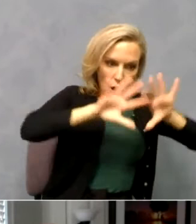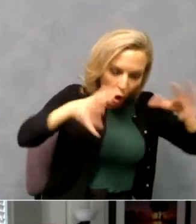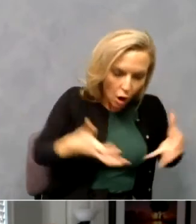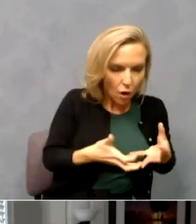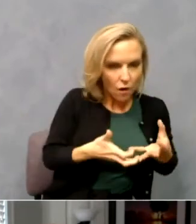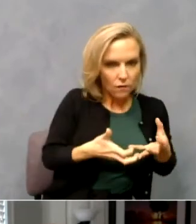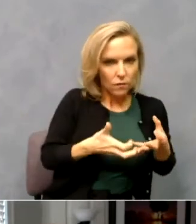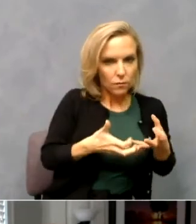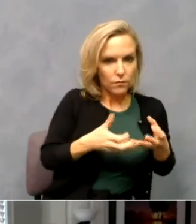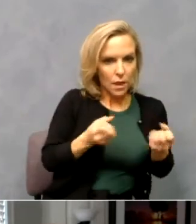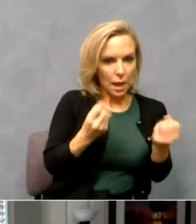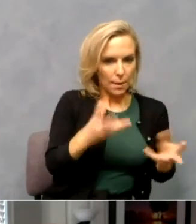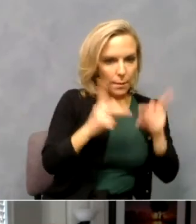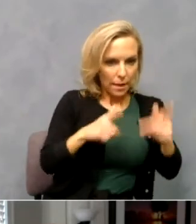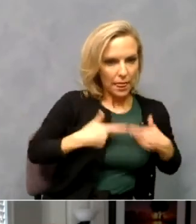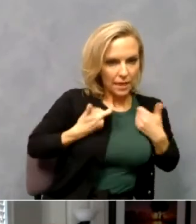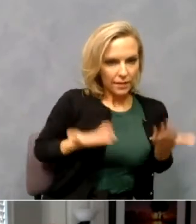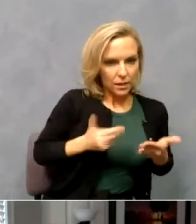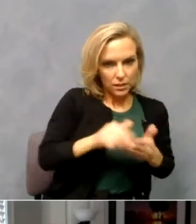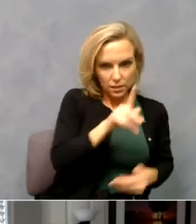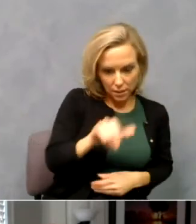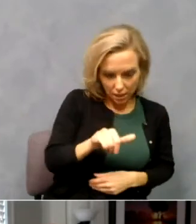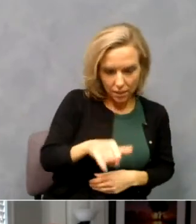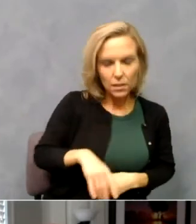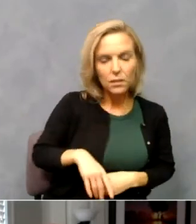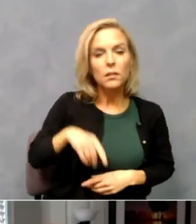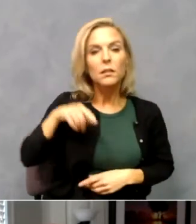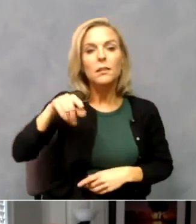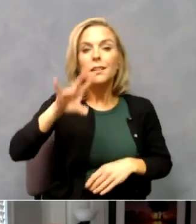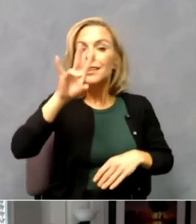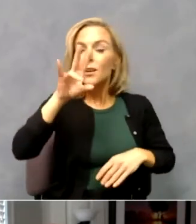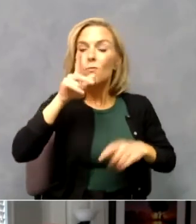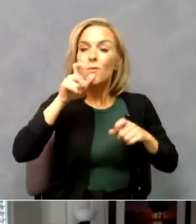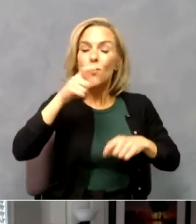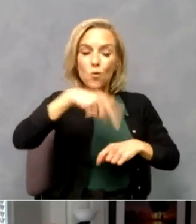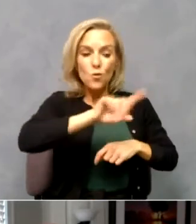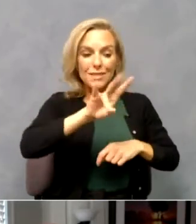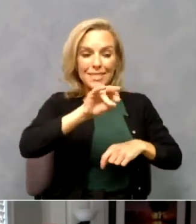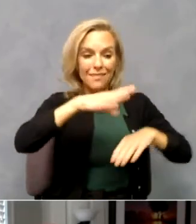are 70 and older when they get co vid, they have a 3 to 4 times risk of